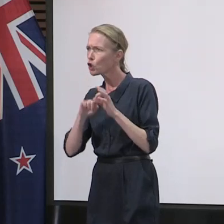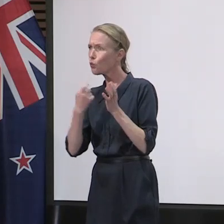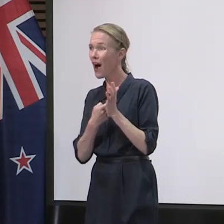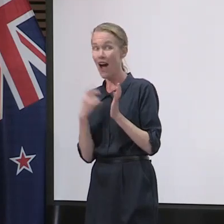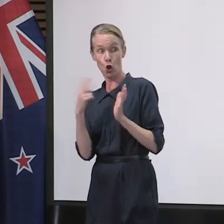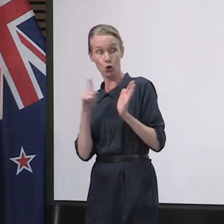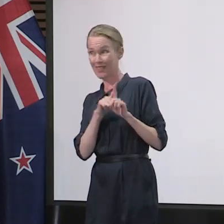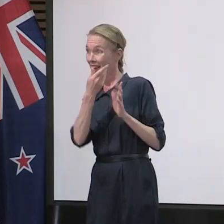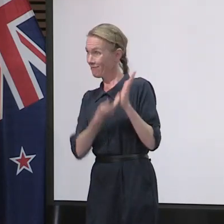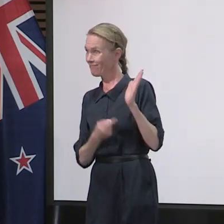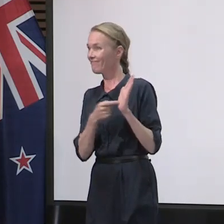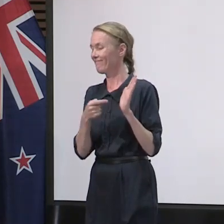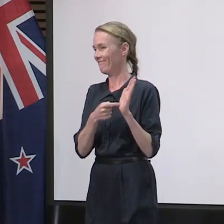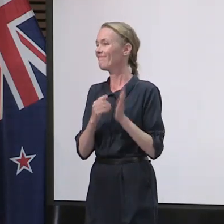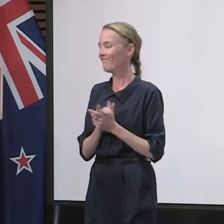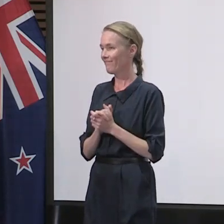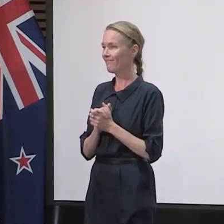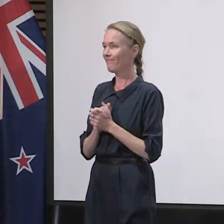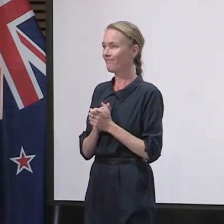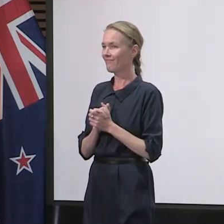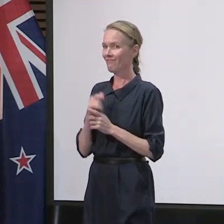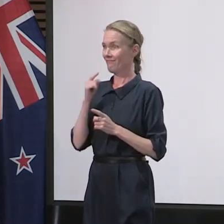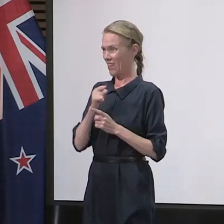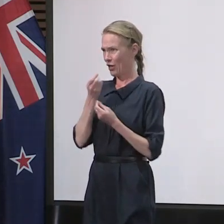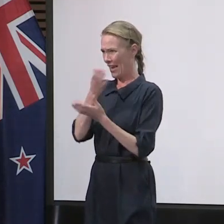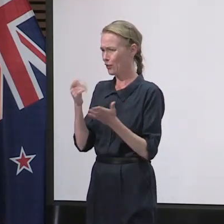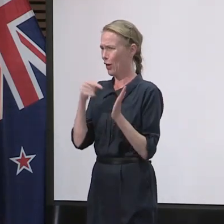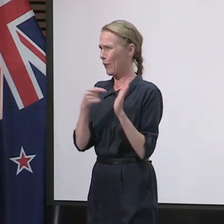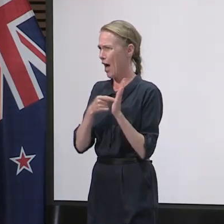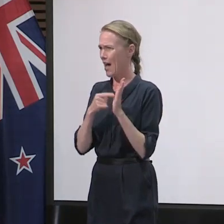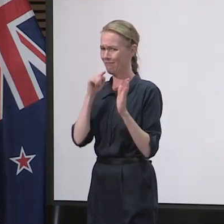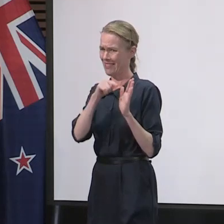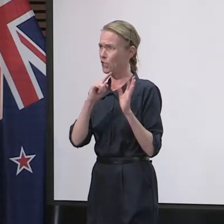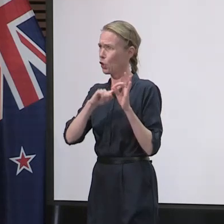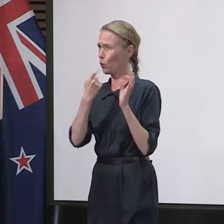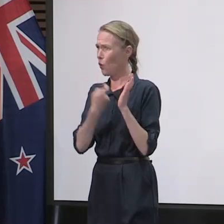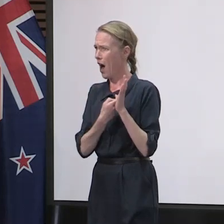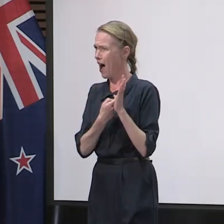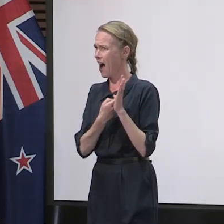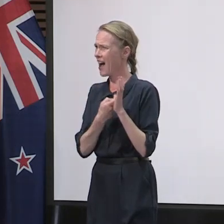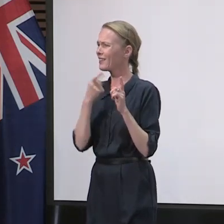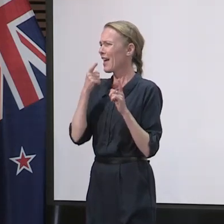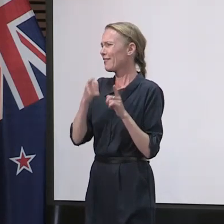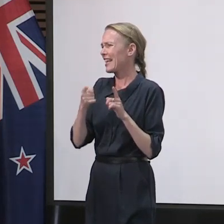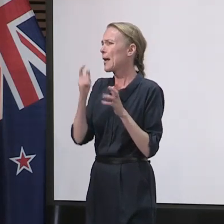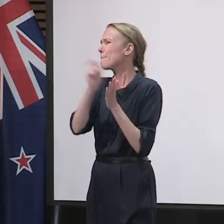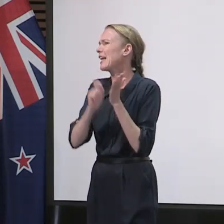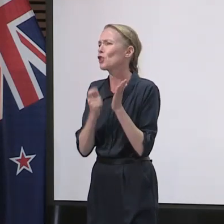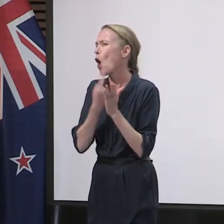familiar with them, but in case you're not, that's a QR